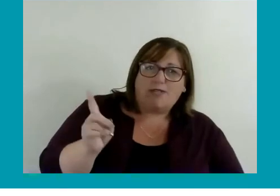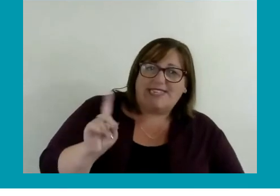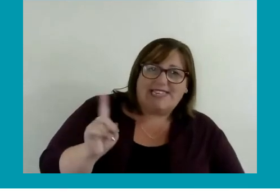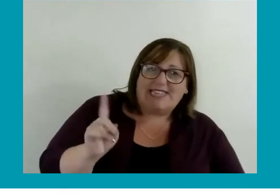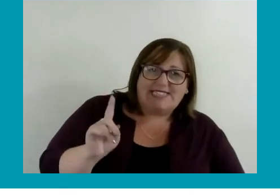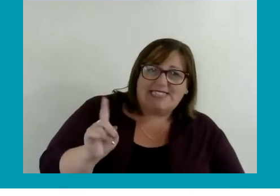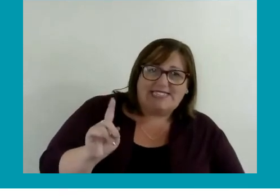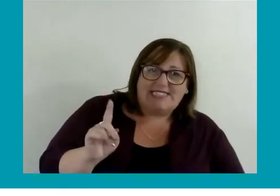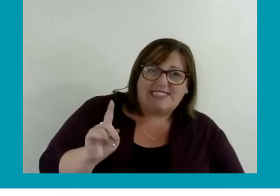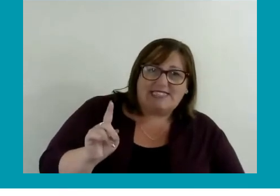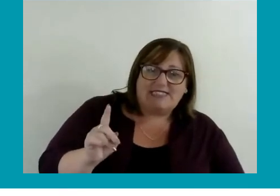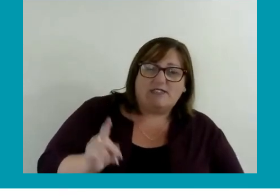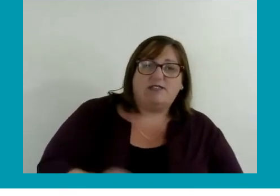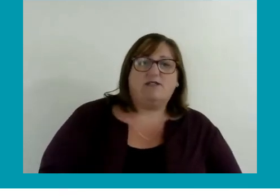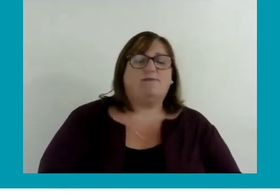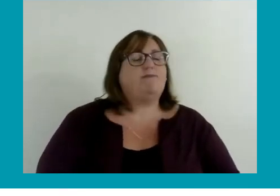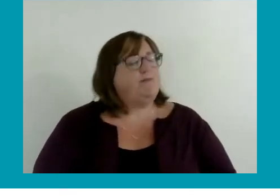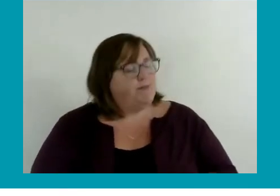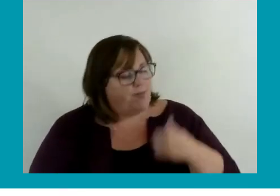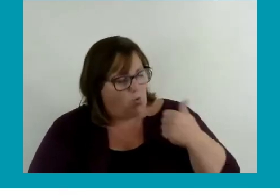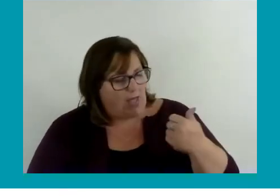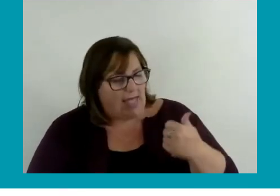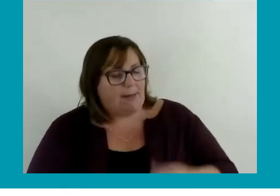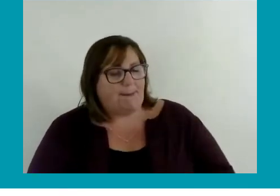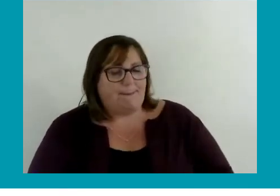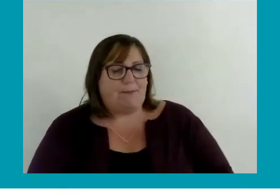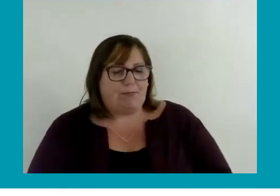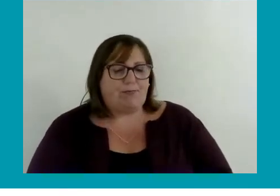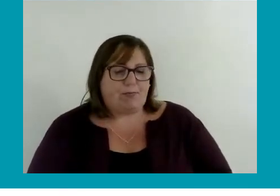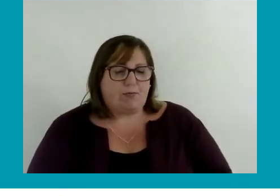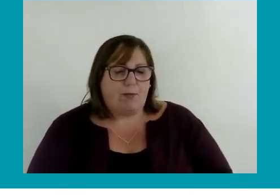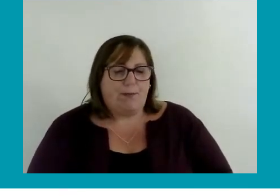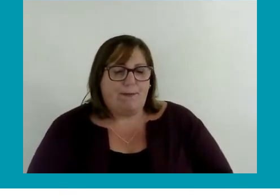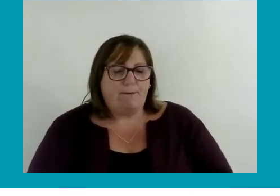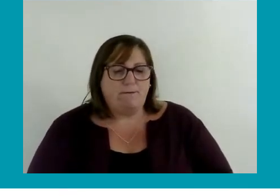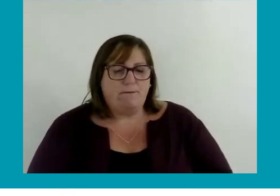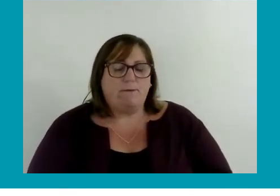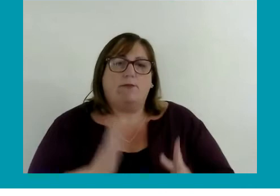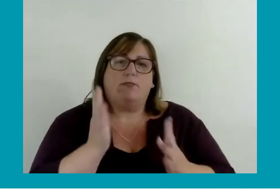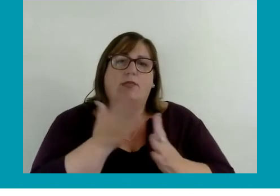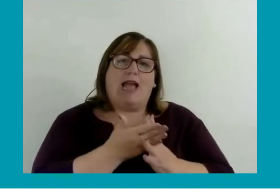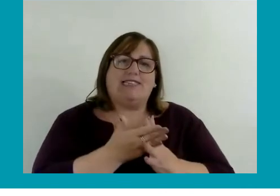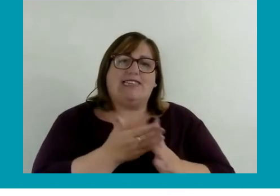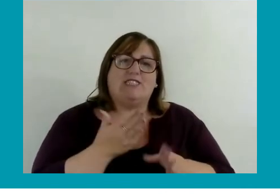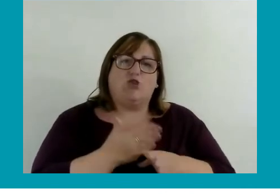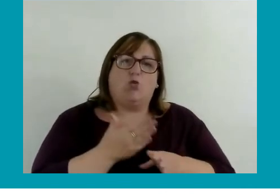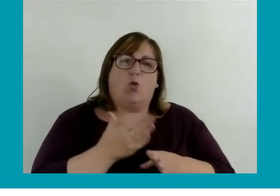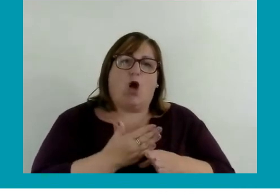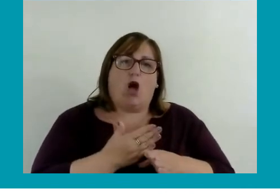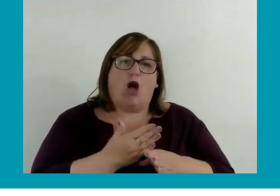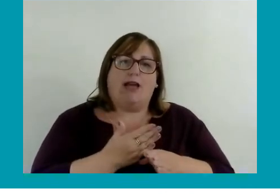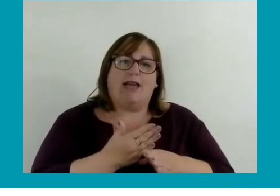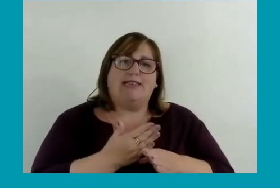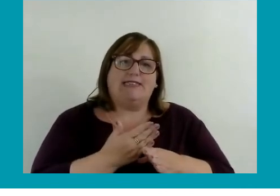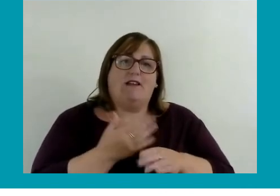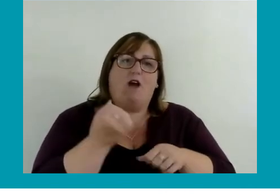can help so so access to work is a government organization it's attached to the job center